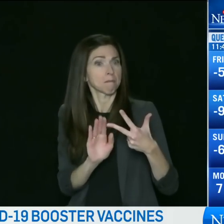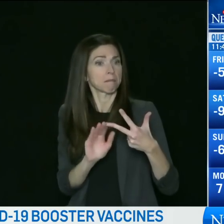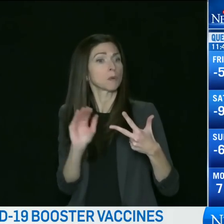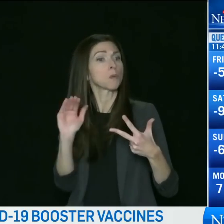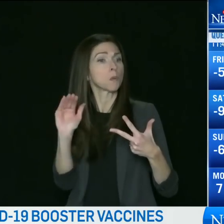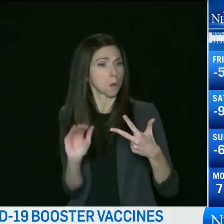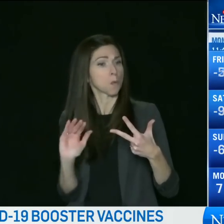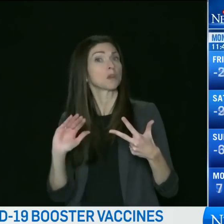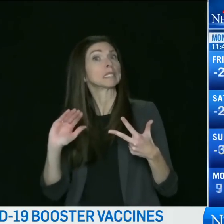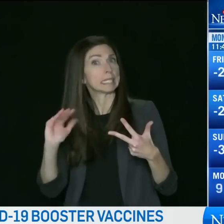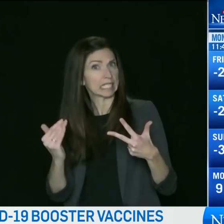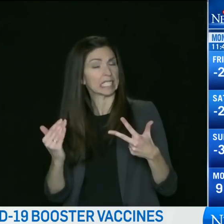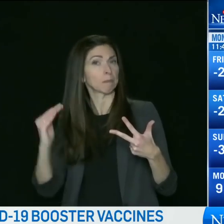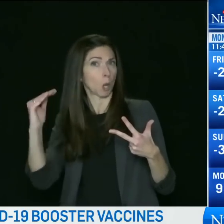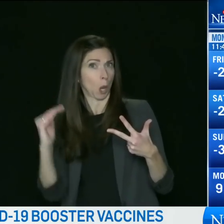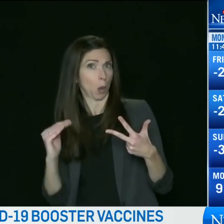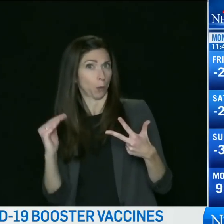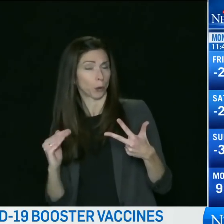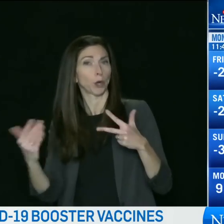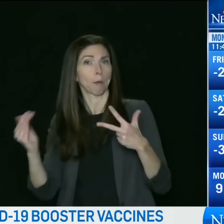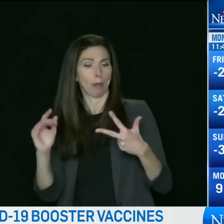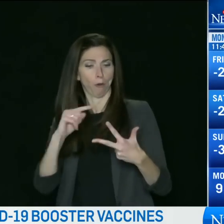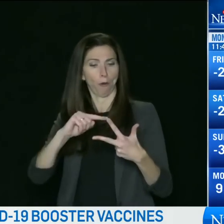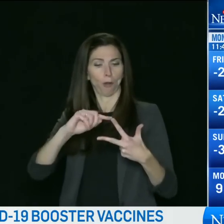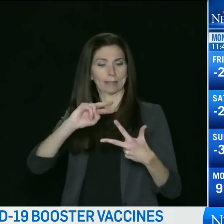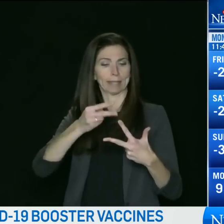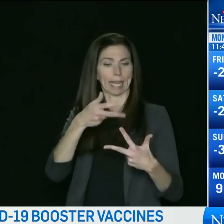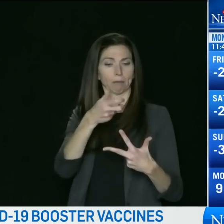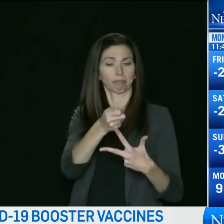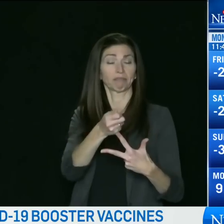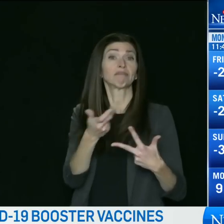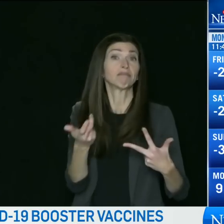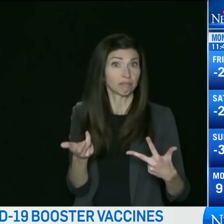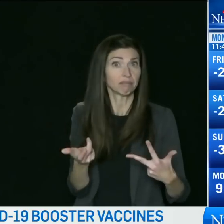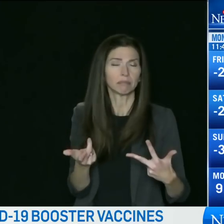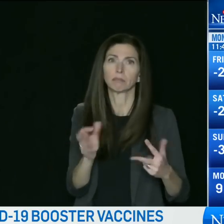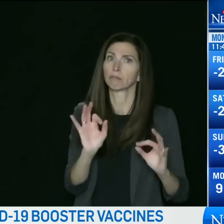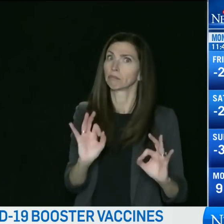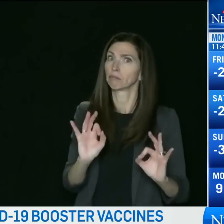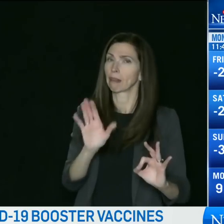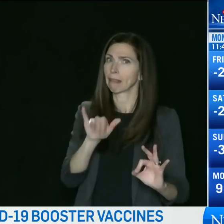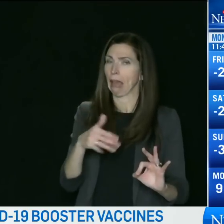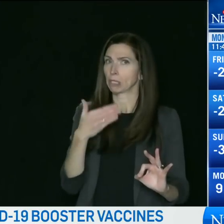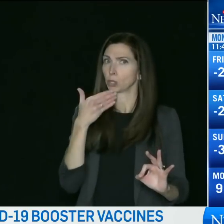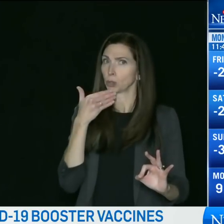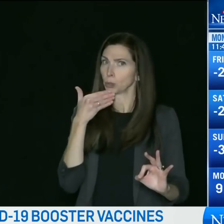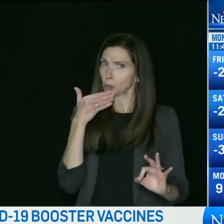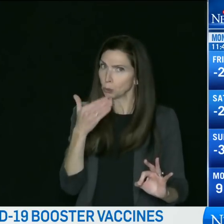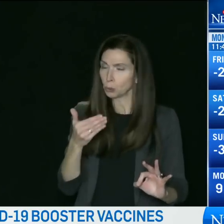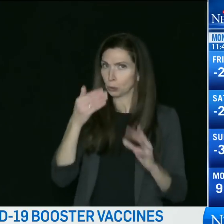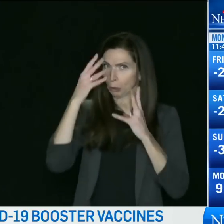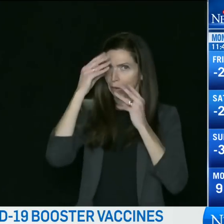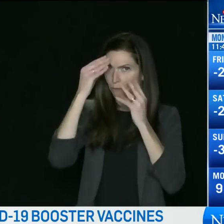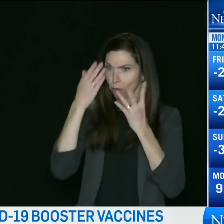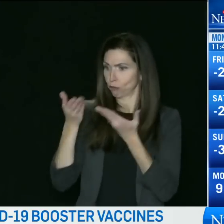IN BETWEEN THE FIRST AND SECOND DOSE, BUT IT DOES SEEM TO BE